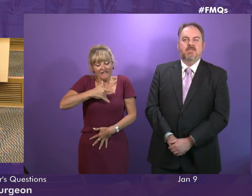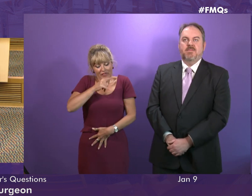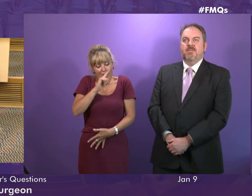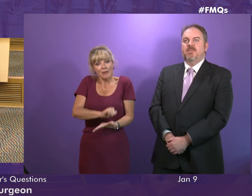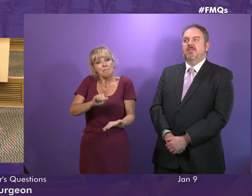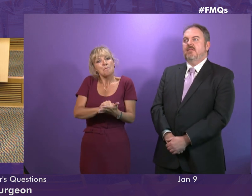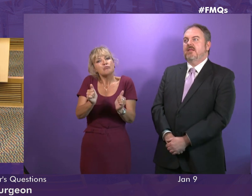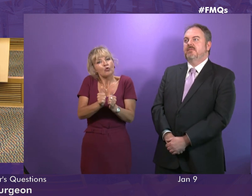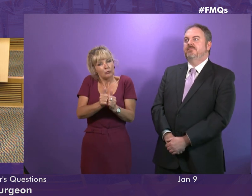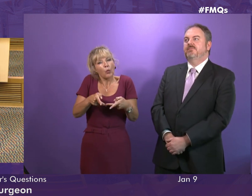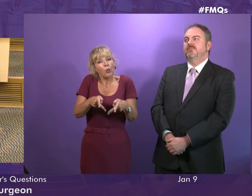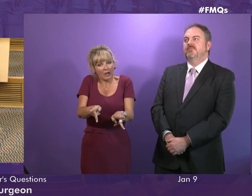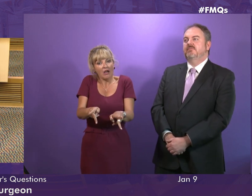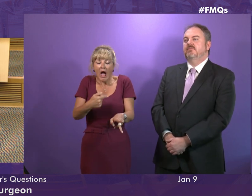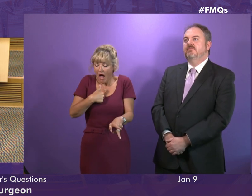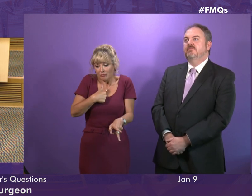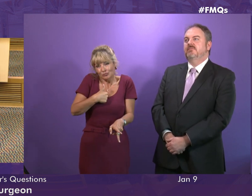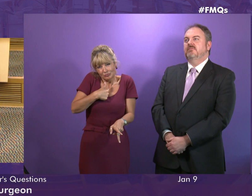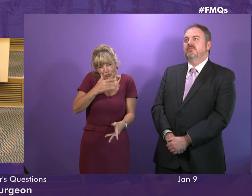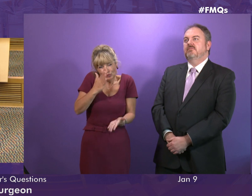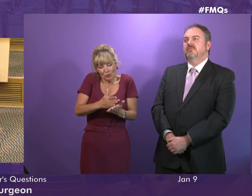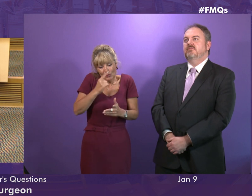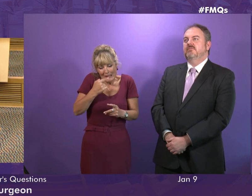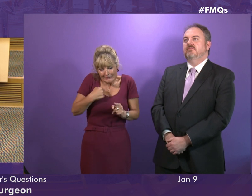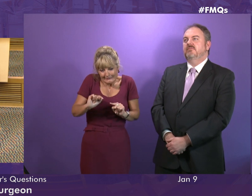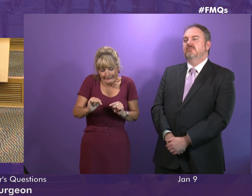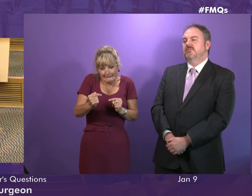There will undoubtedly be challenges, which is why it is important that we work closely